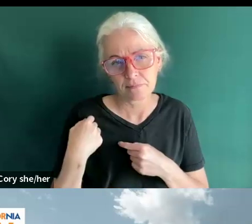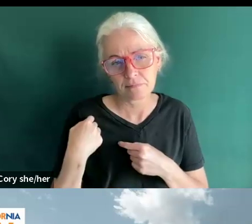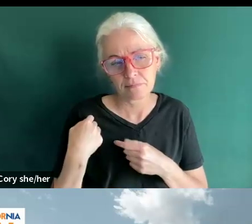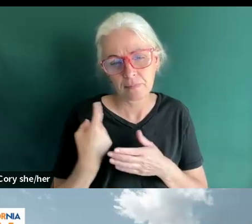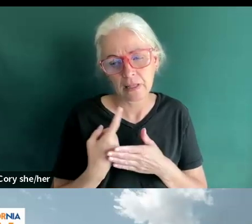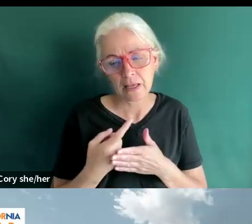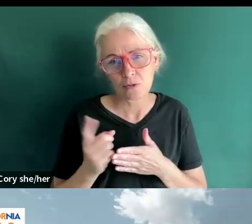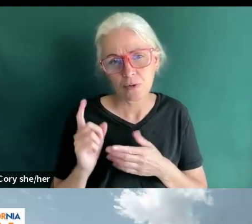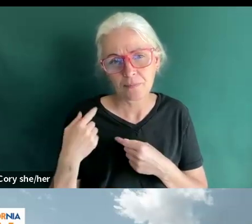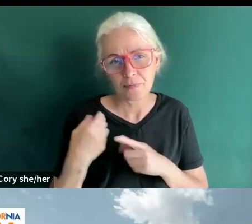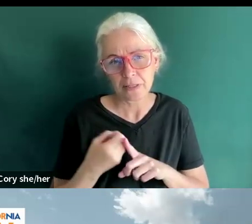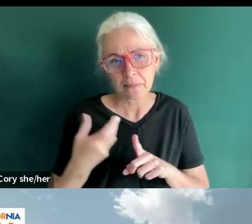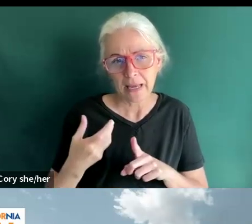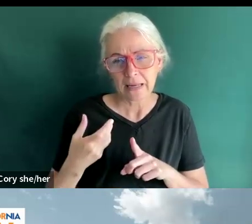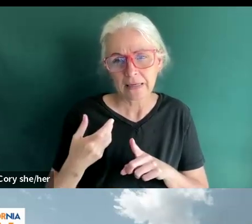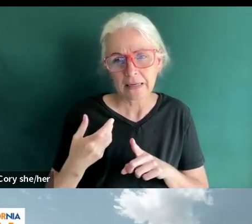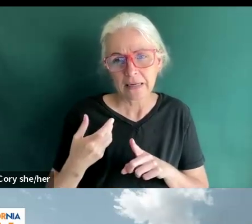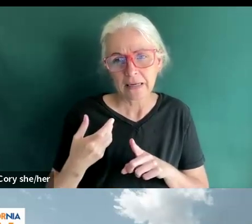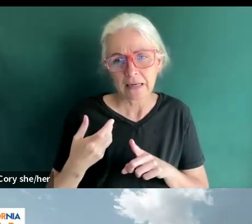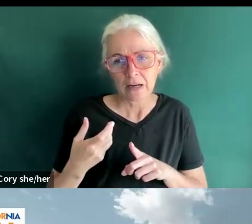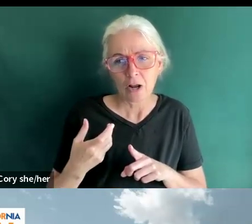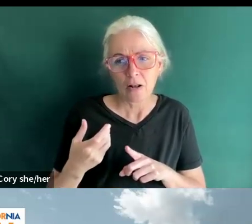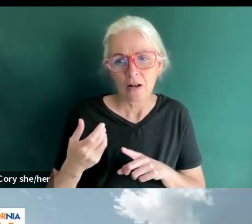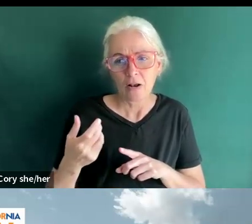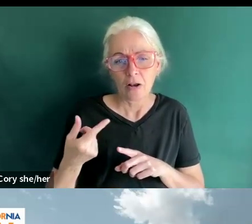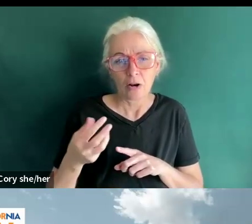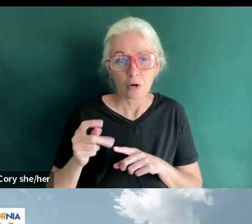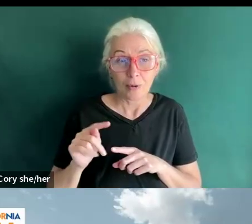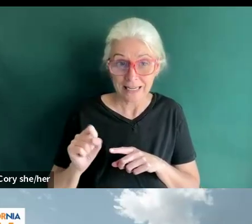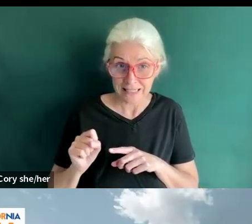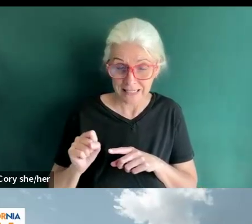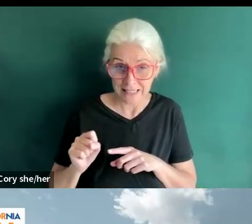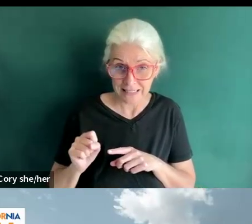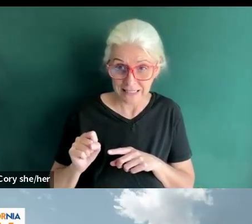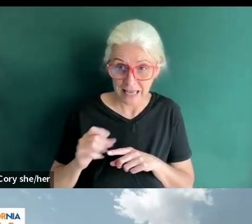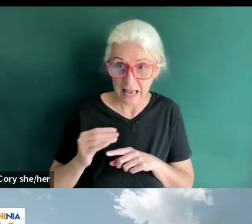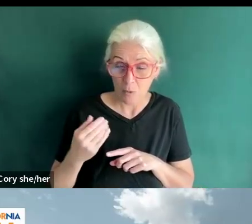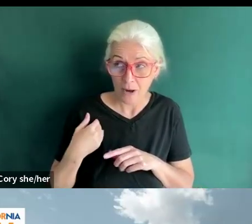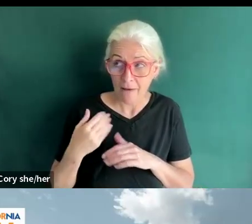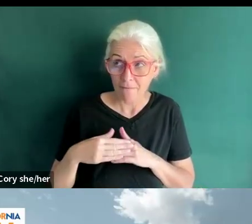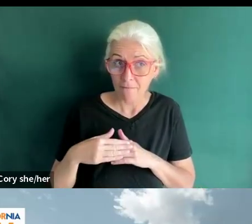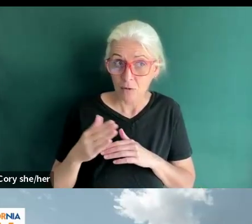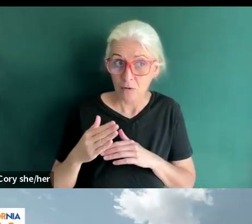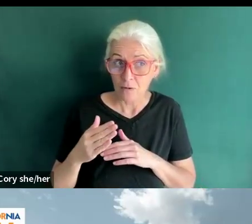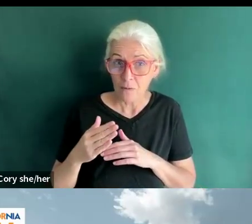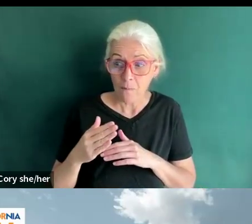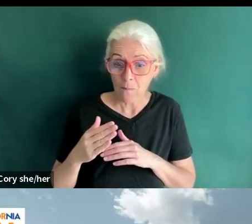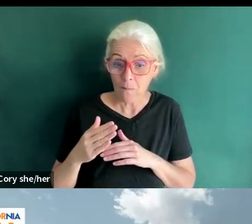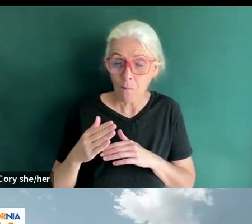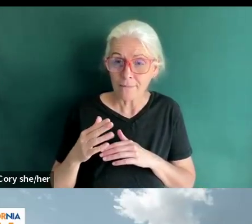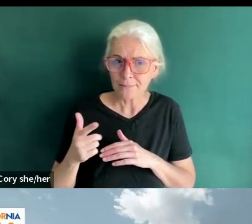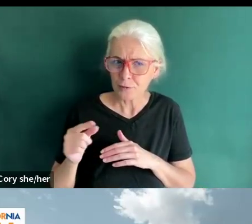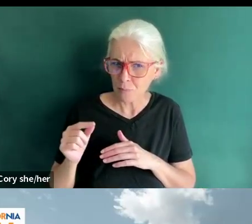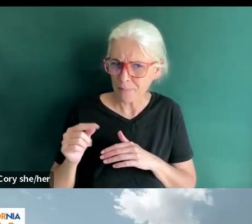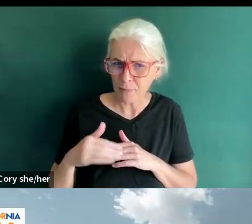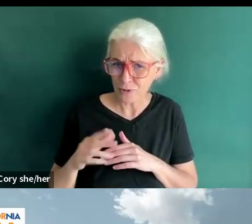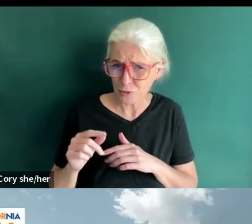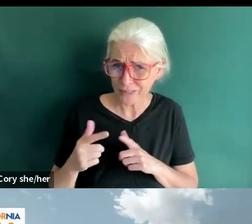expanded our pool of call center grantees, and we have over, over 20 languages, I believe, at this